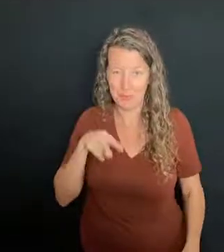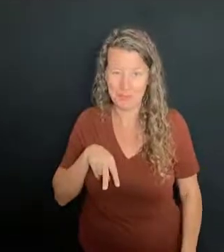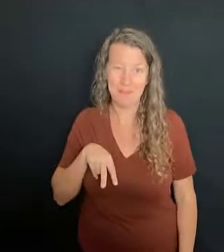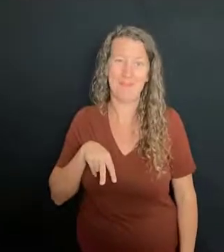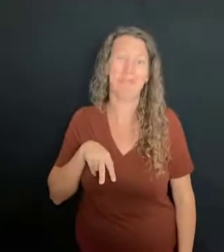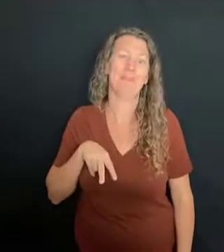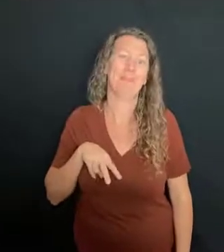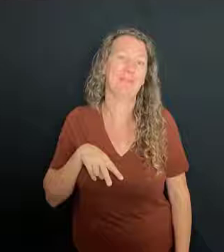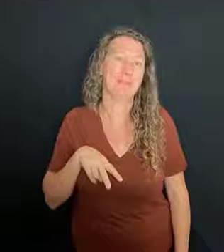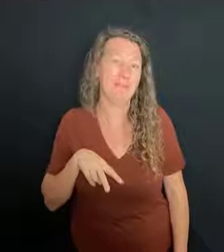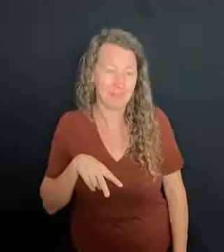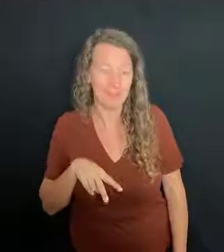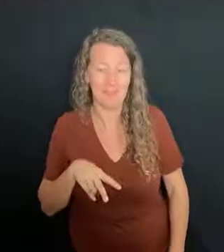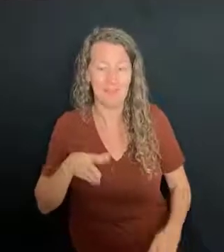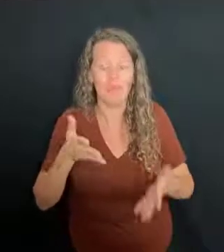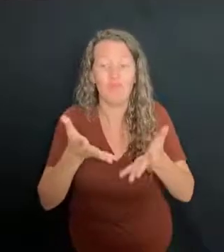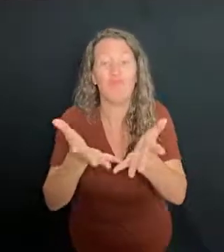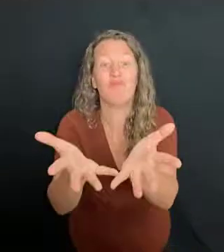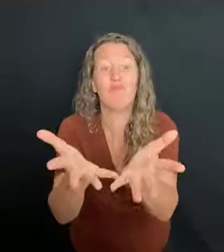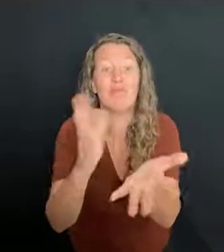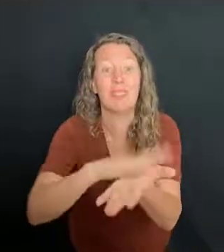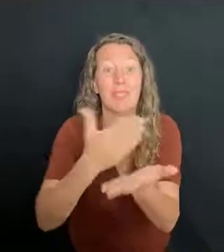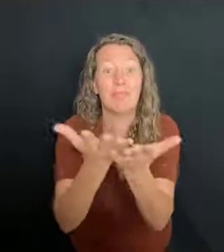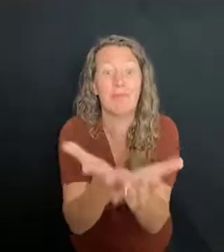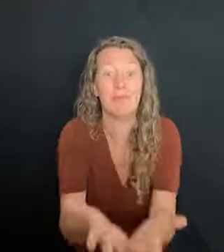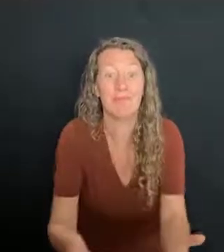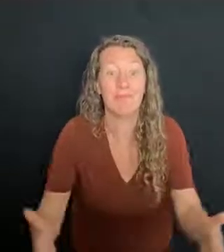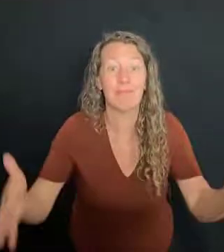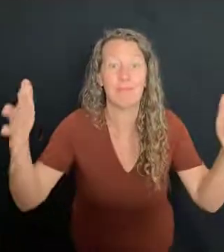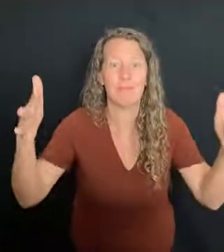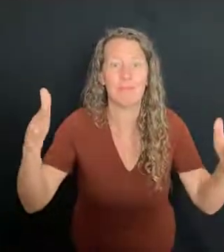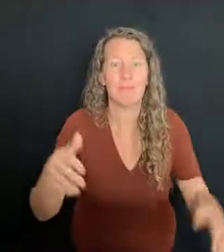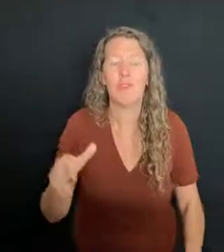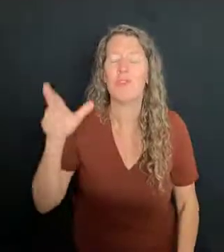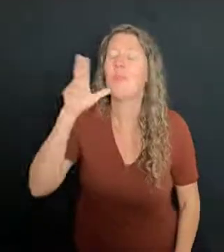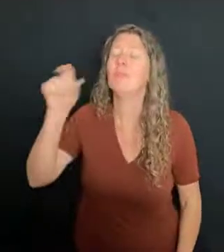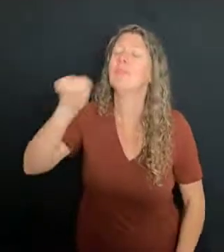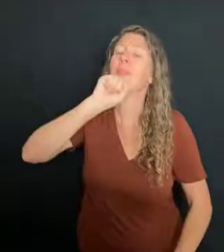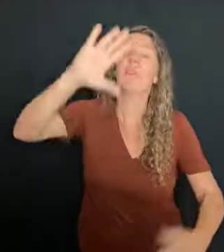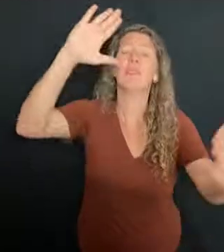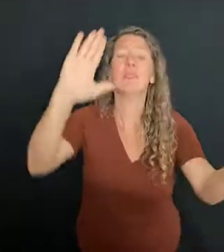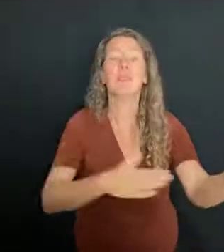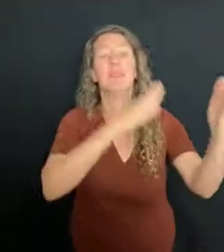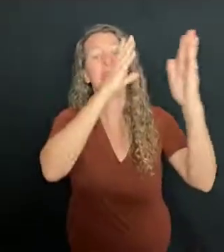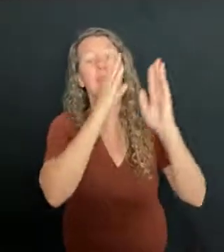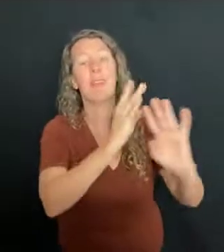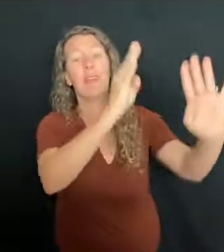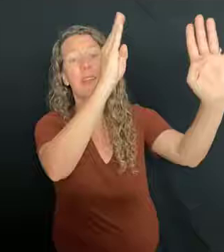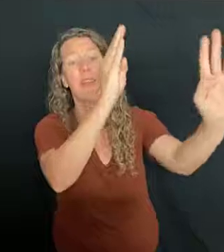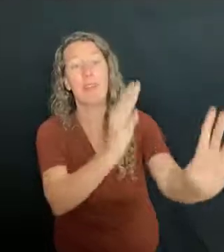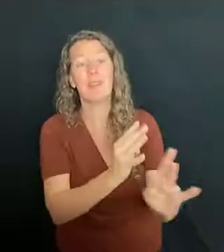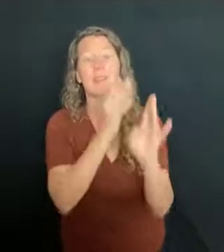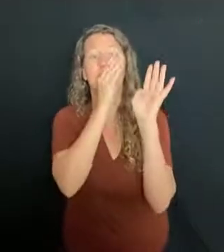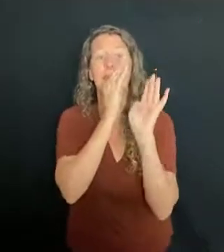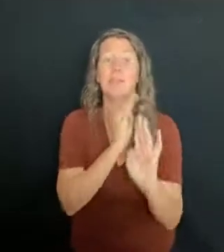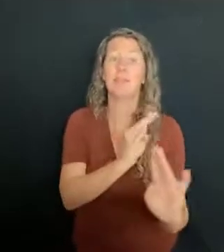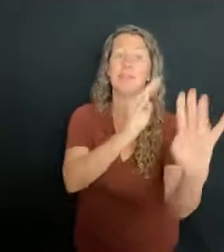[Esther Geiger] Rosalee also loved to sing. She would sing every night. She would hum, "La, La, La,"